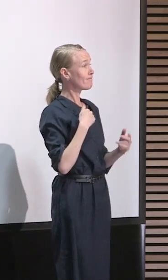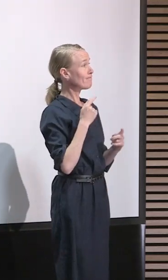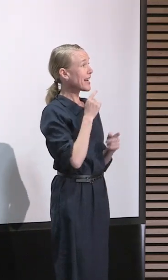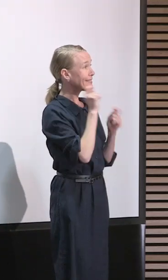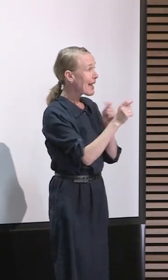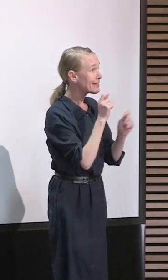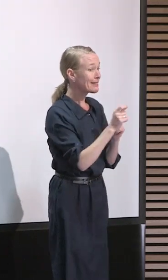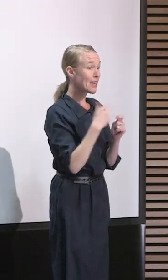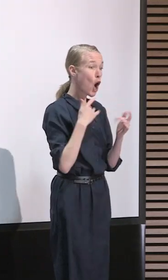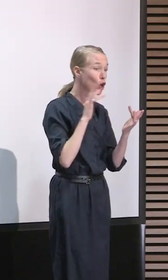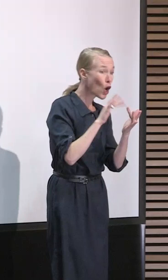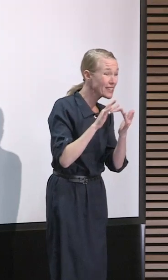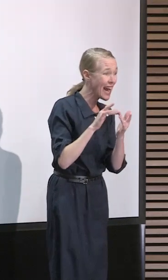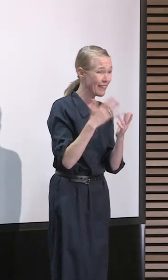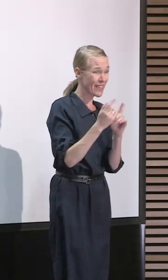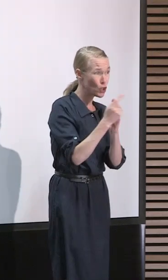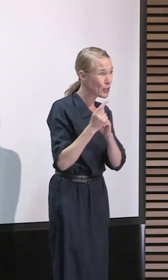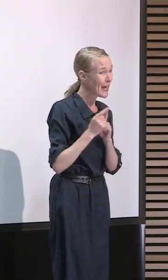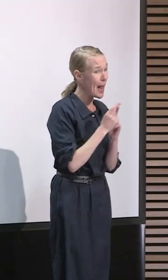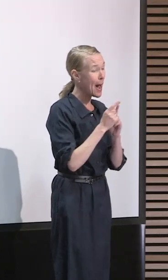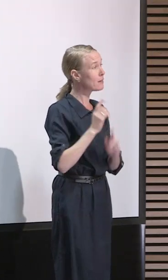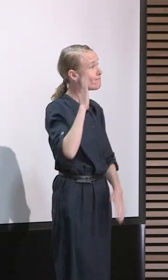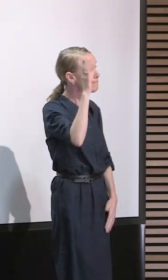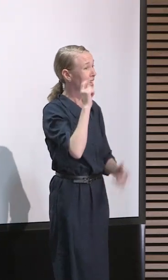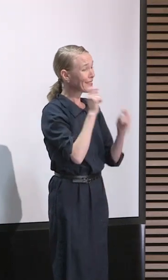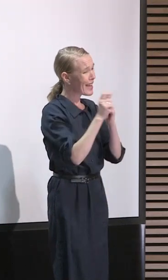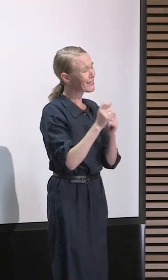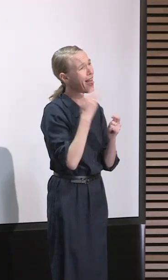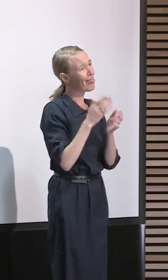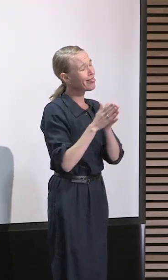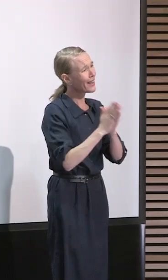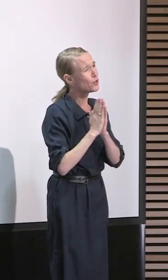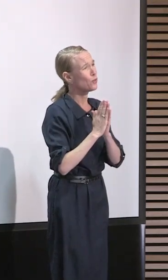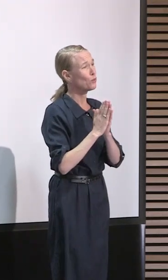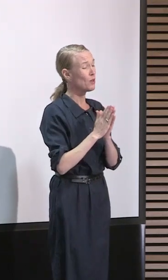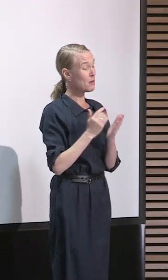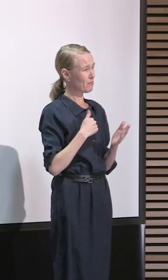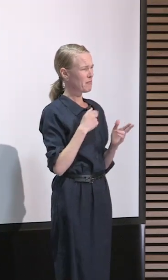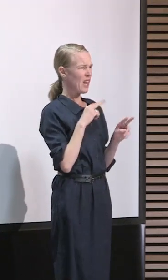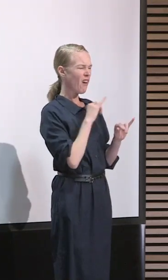rapidly to our contact tracing and testing efforts. We are